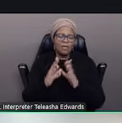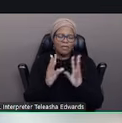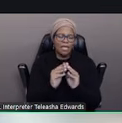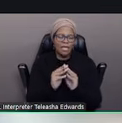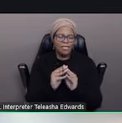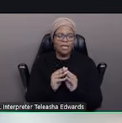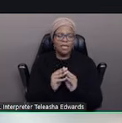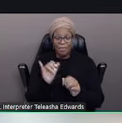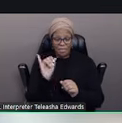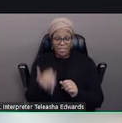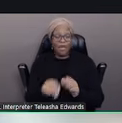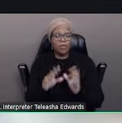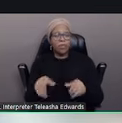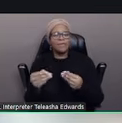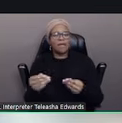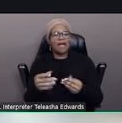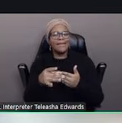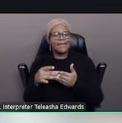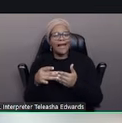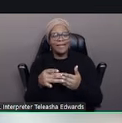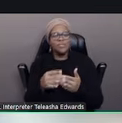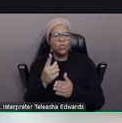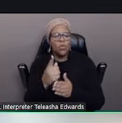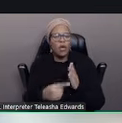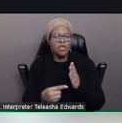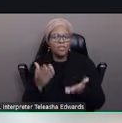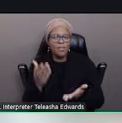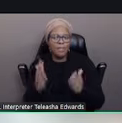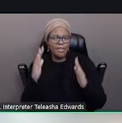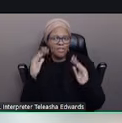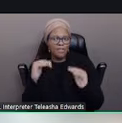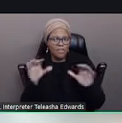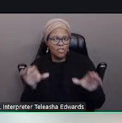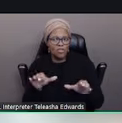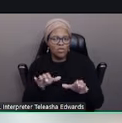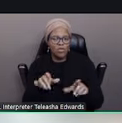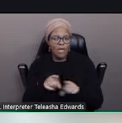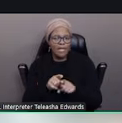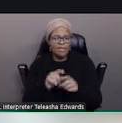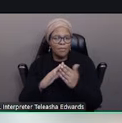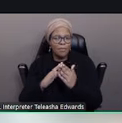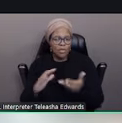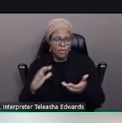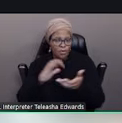be expected to do as a community partner. you know, bring your voice to the table,